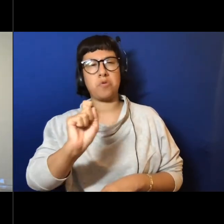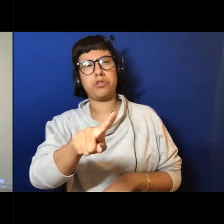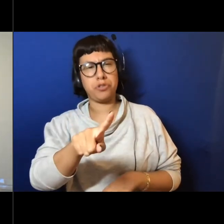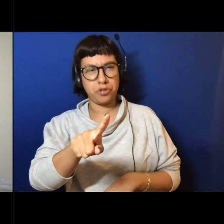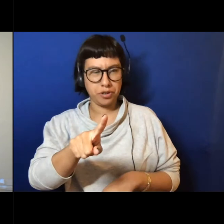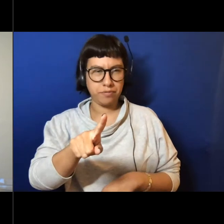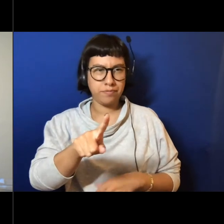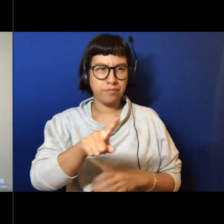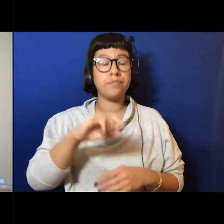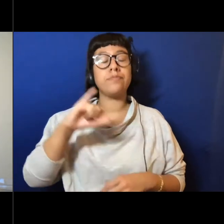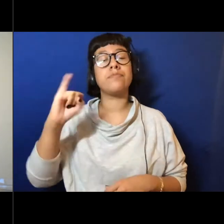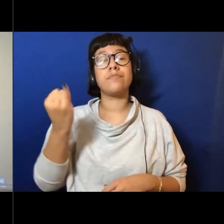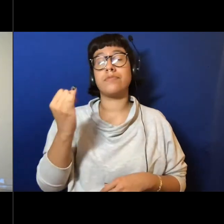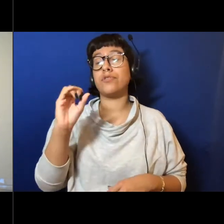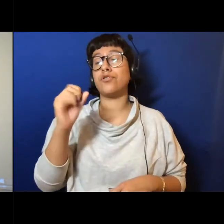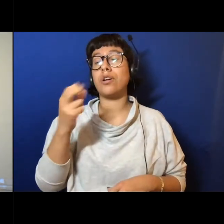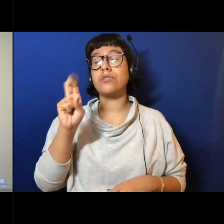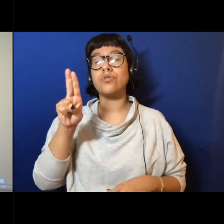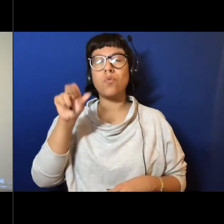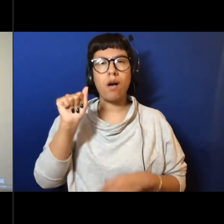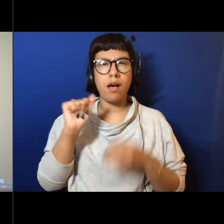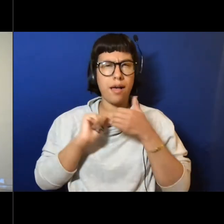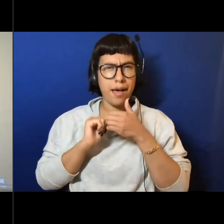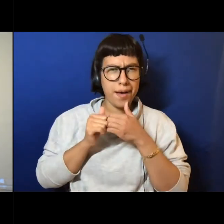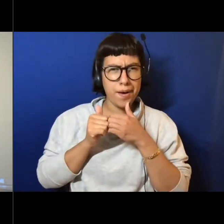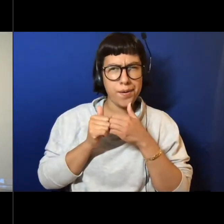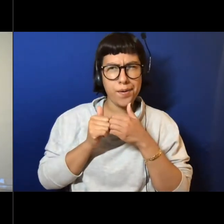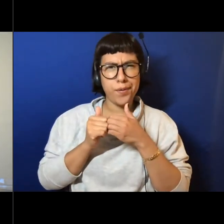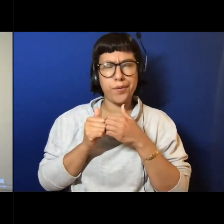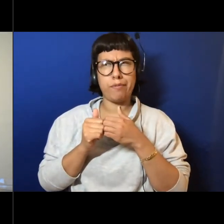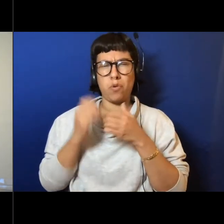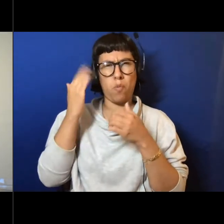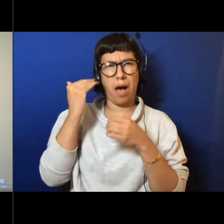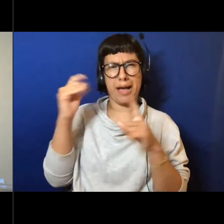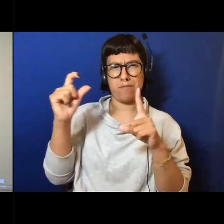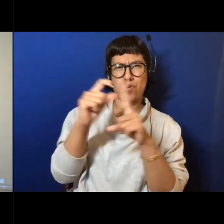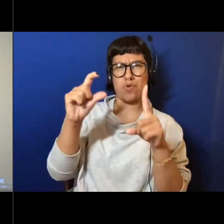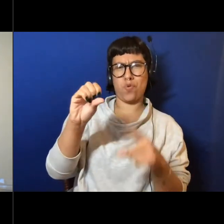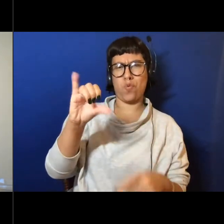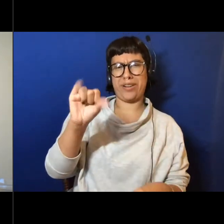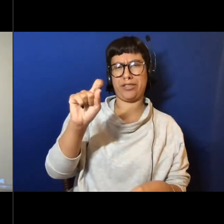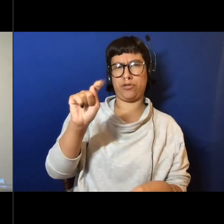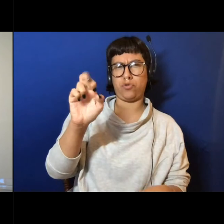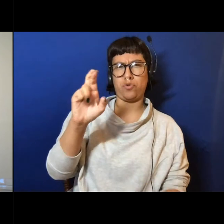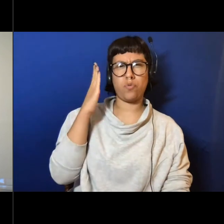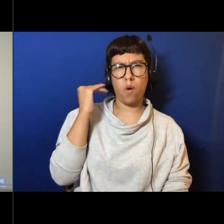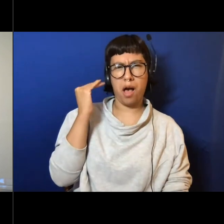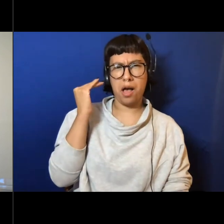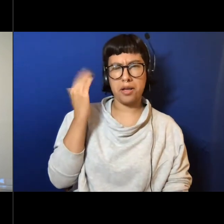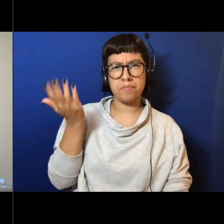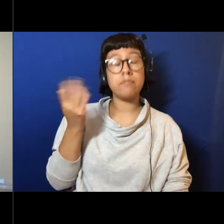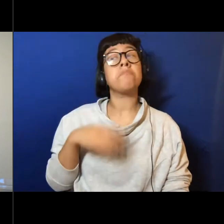Joshua asks how oysters got their name. And I have to admit Harriet, I looked it up.